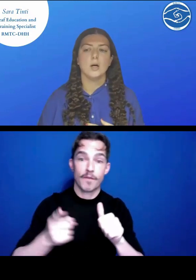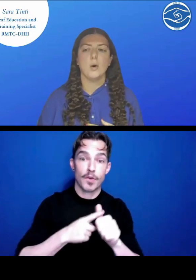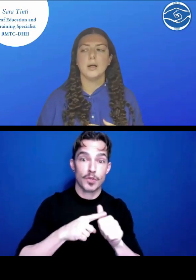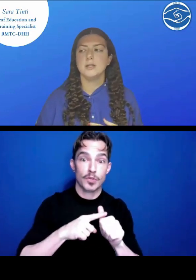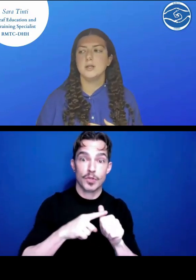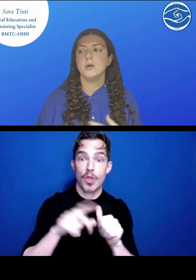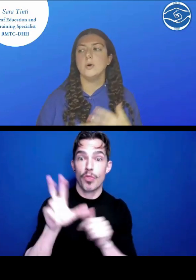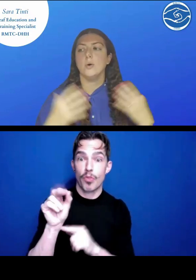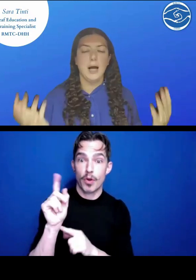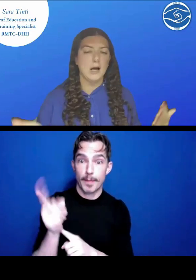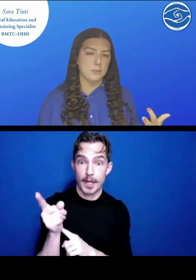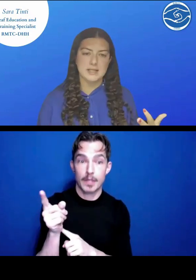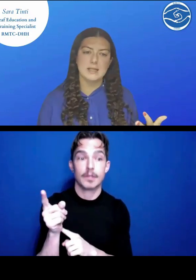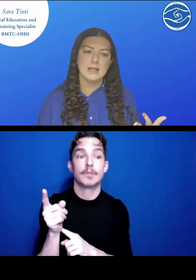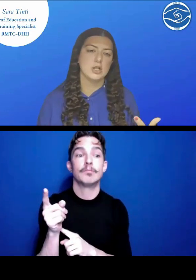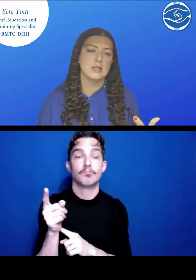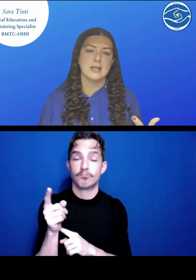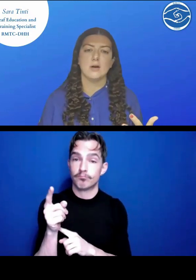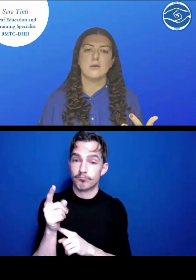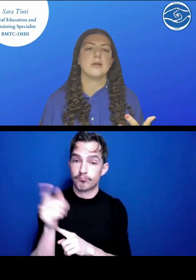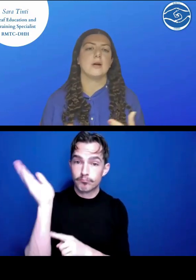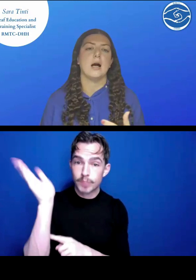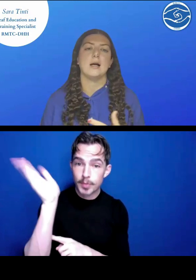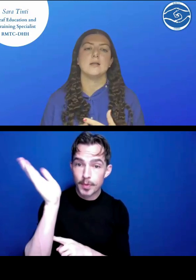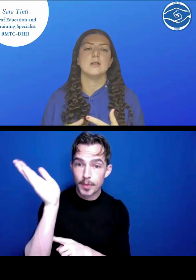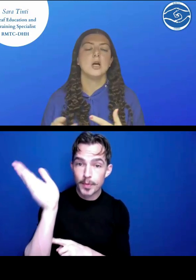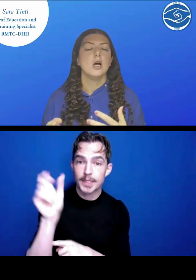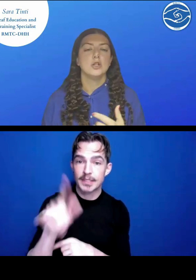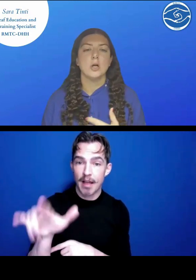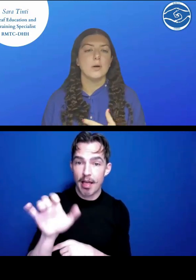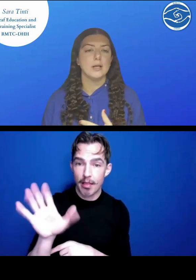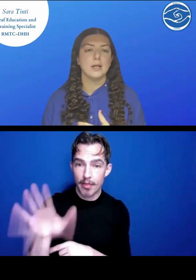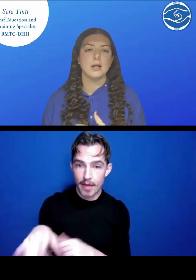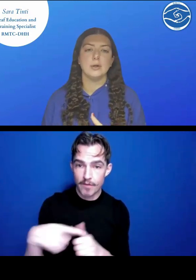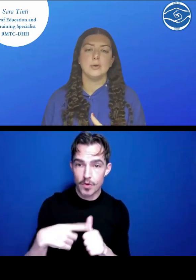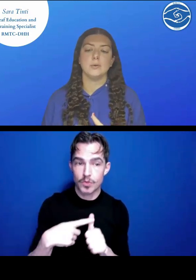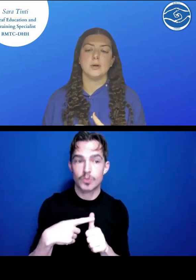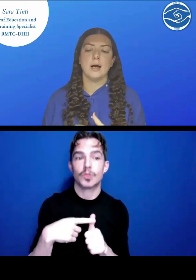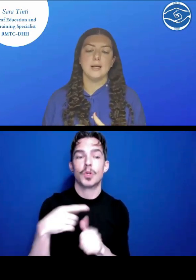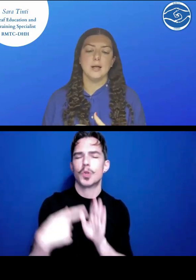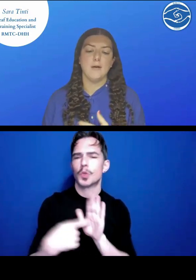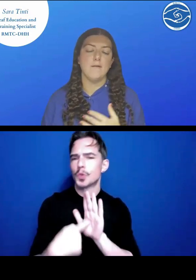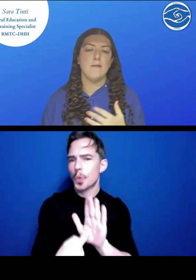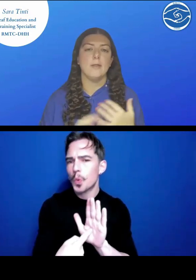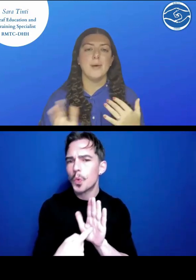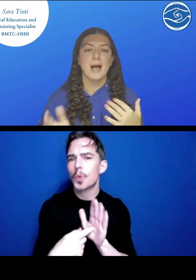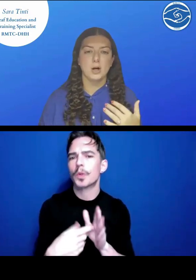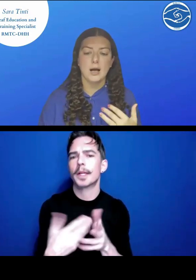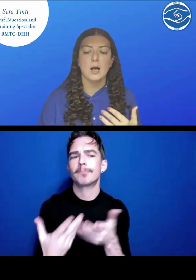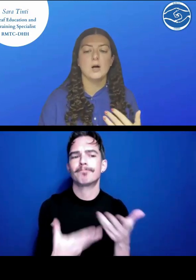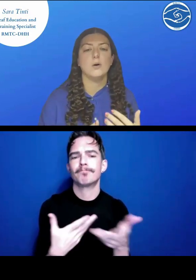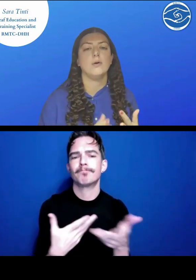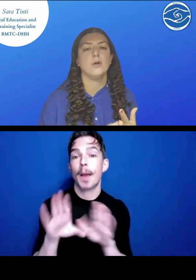we are going to have presentation style for you guys showing you kind of the background,